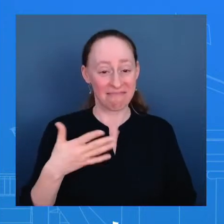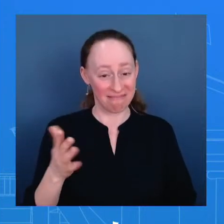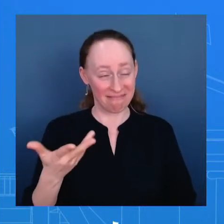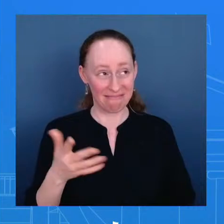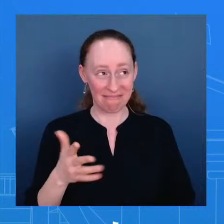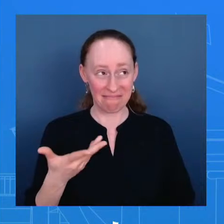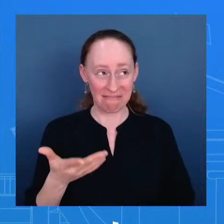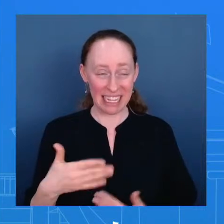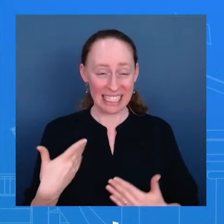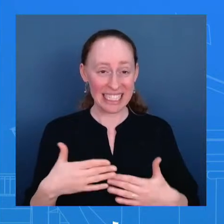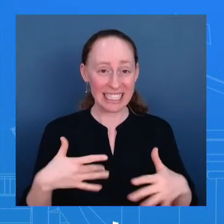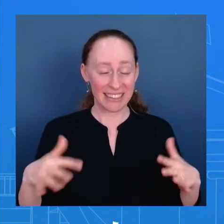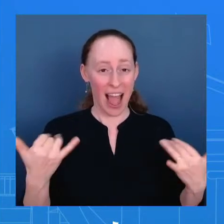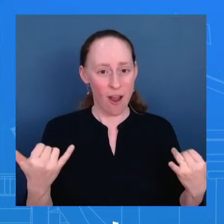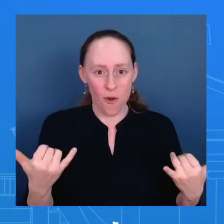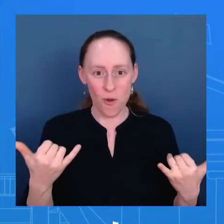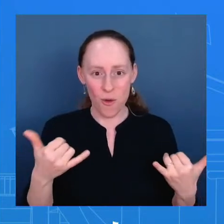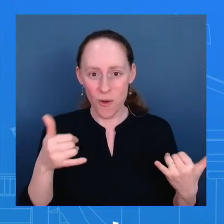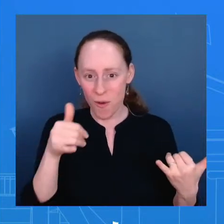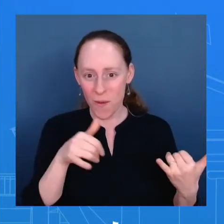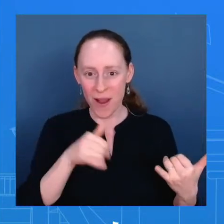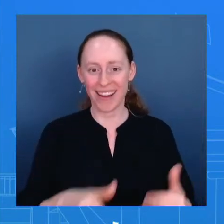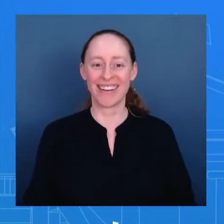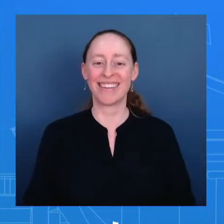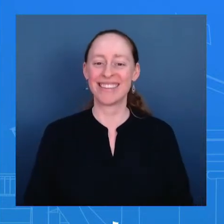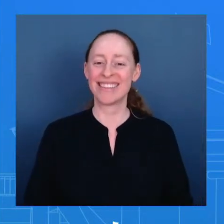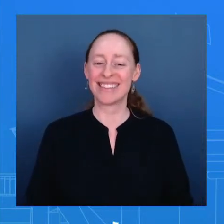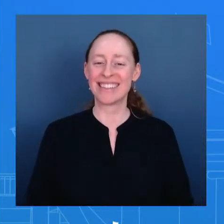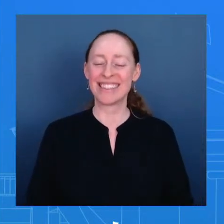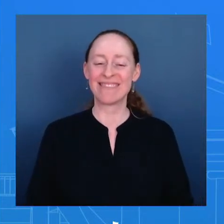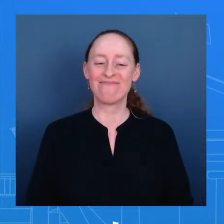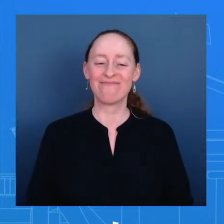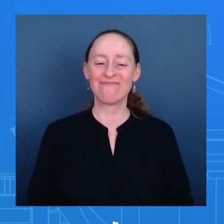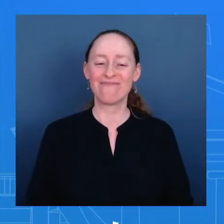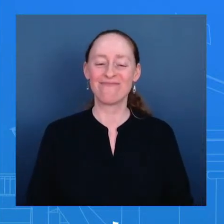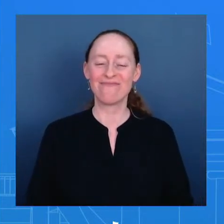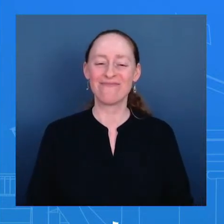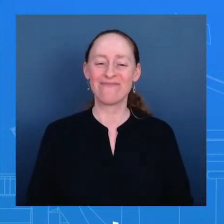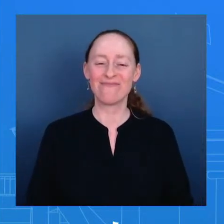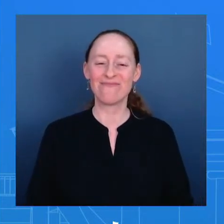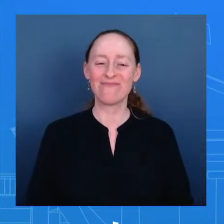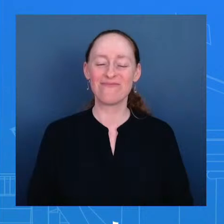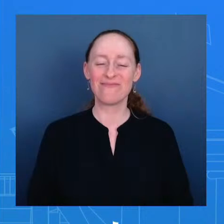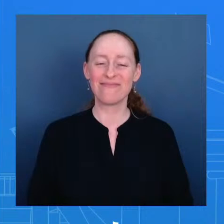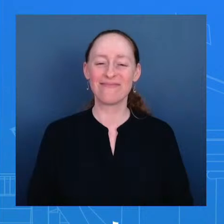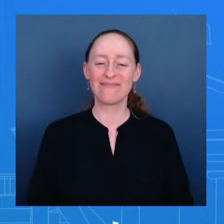Today at the White House, as Karine mentioned, we're recognizing -- commemorating the 70th anniversary of the landmark